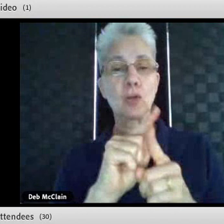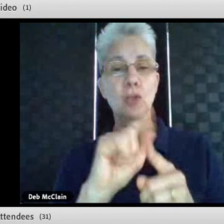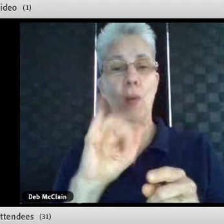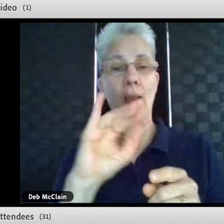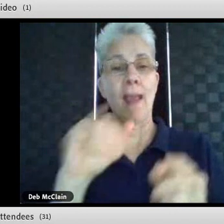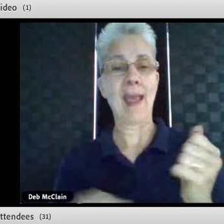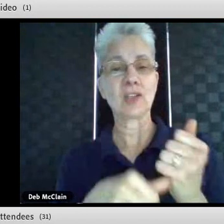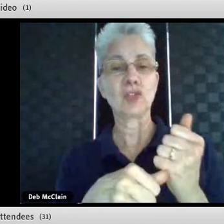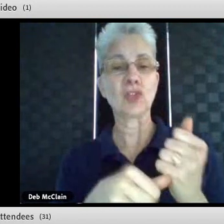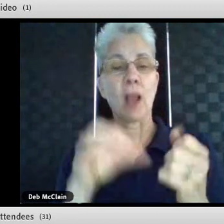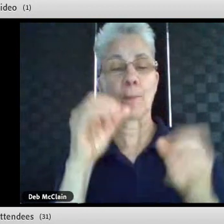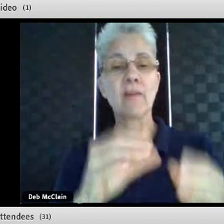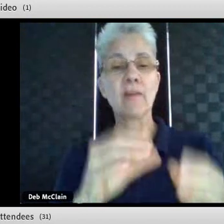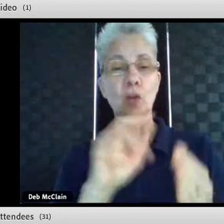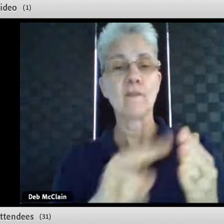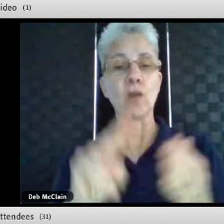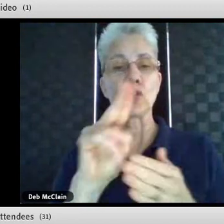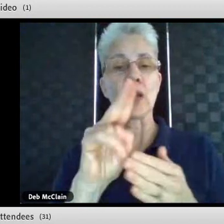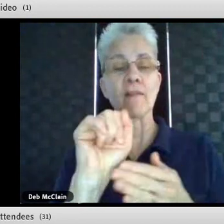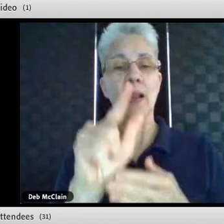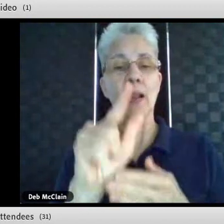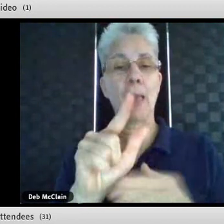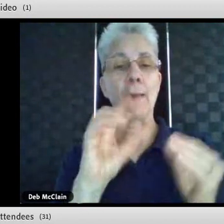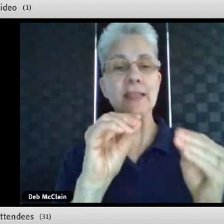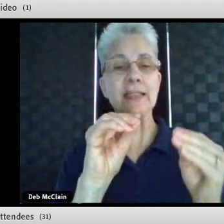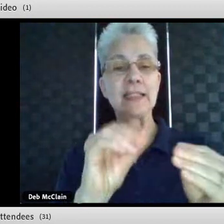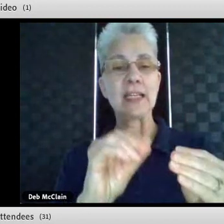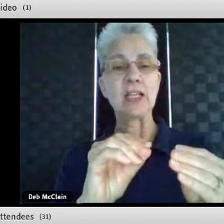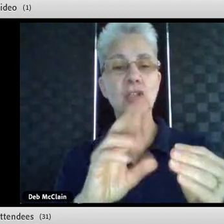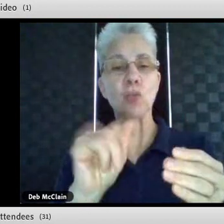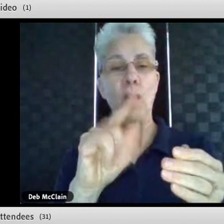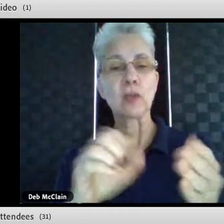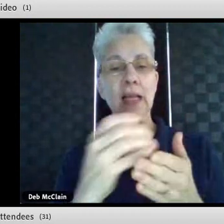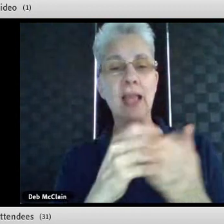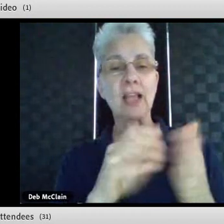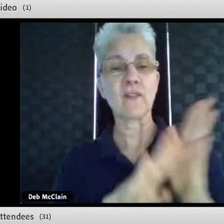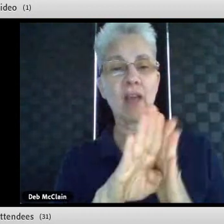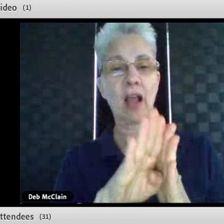for the University of Alabama and teaches digital reference, collection development and organization